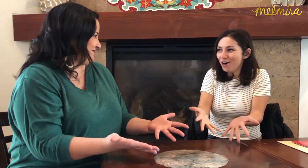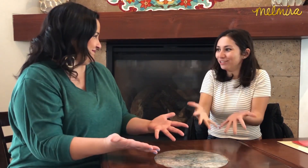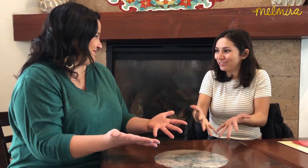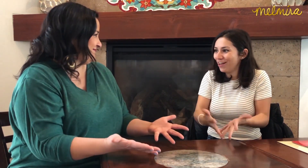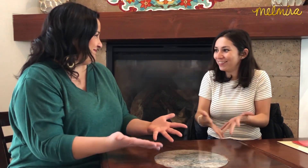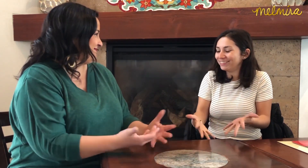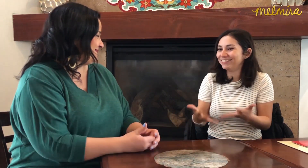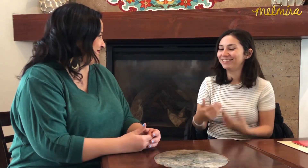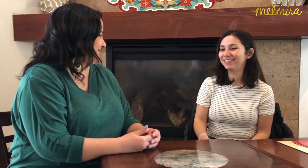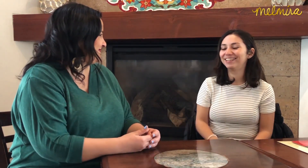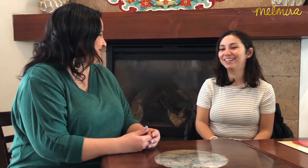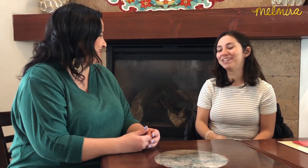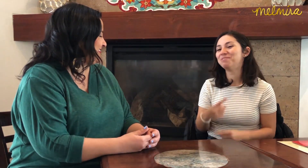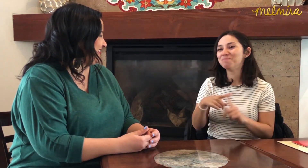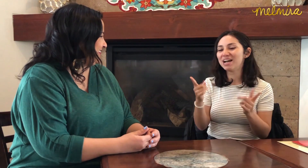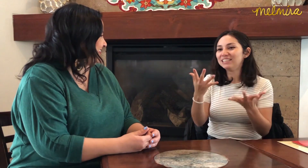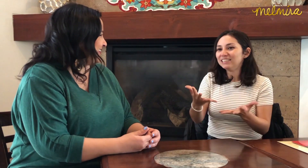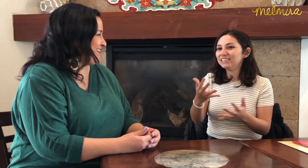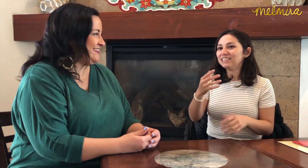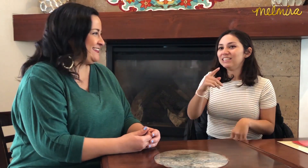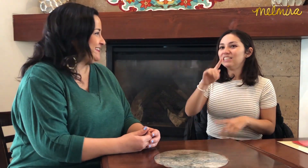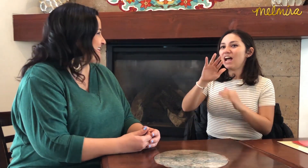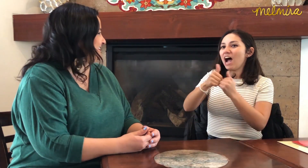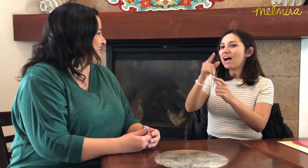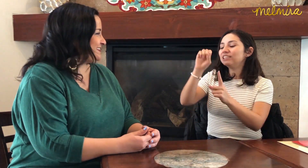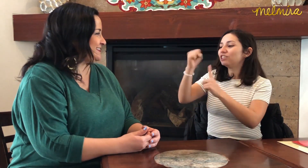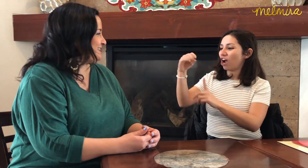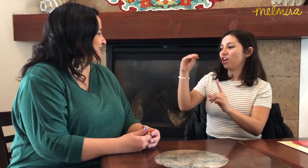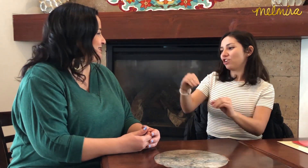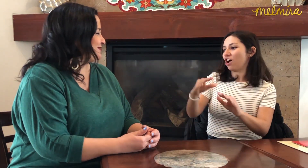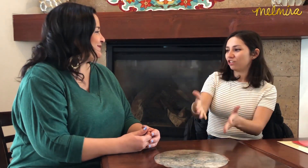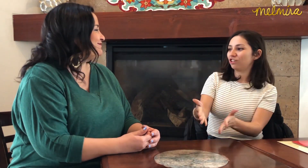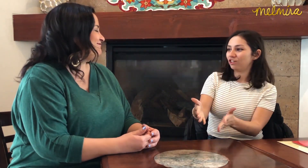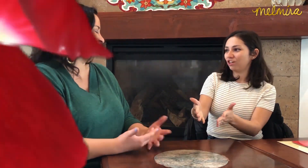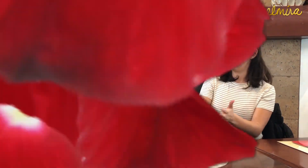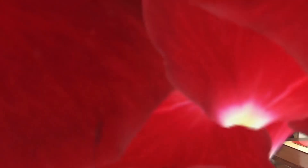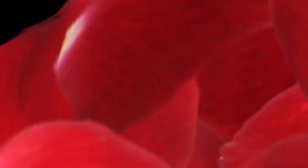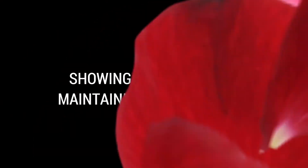But it's how her society taught her.